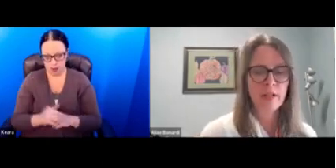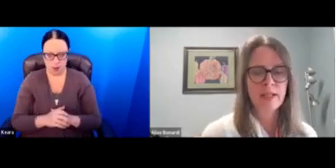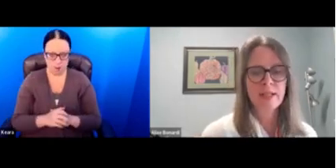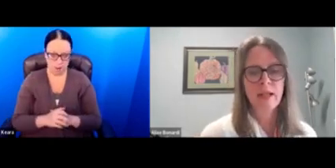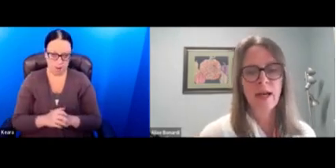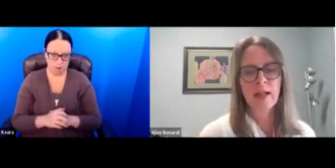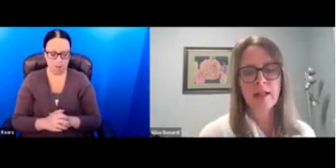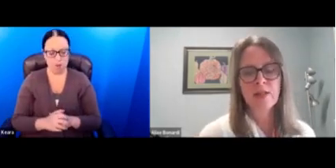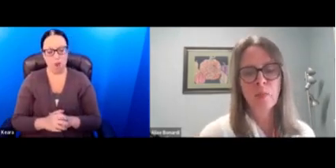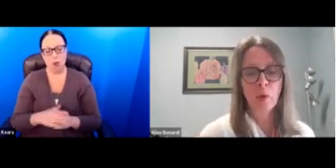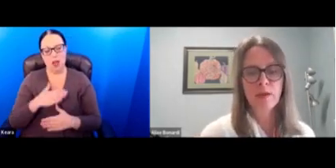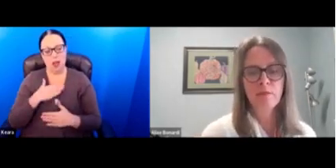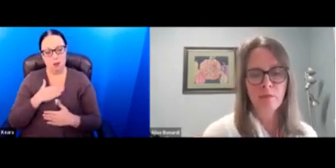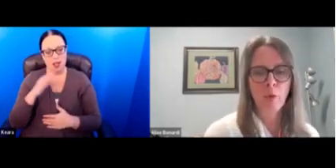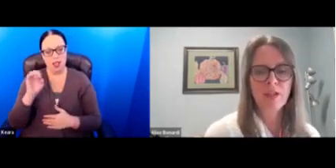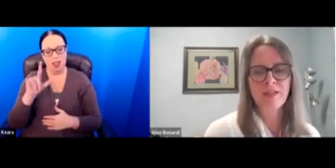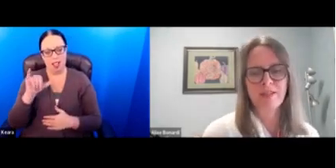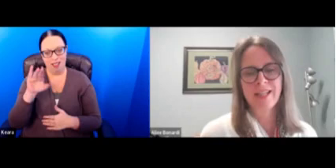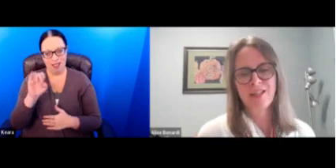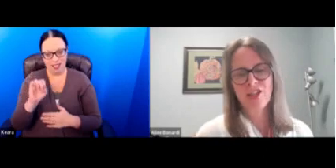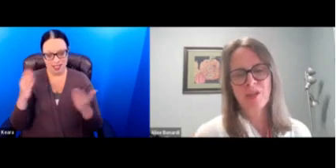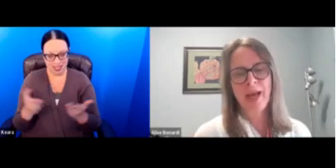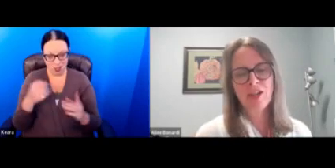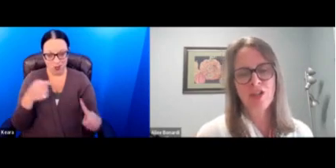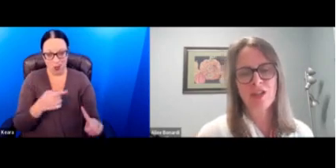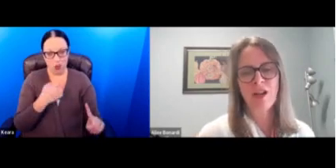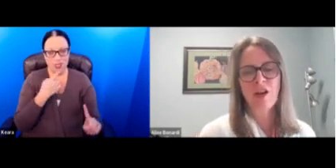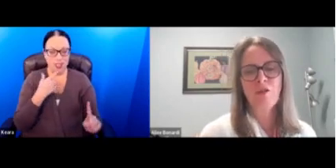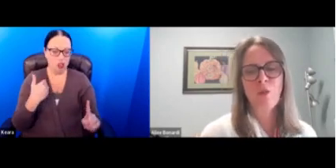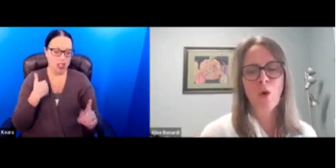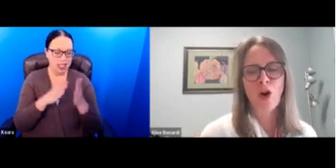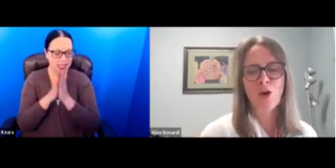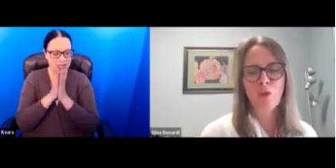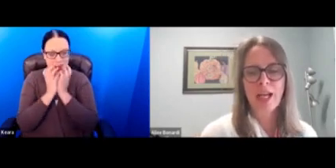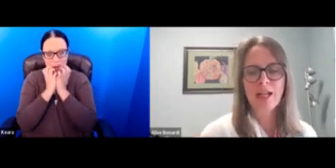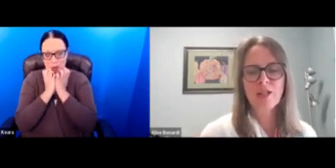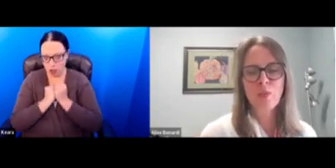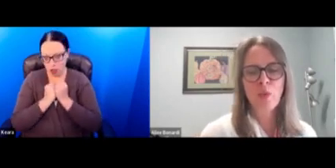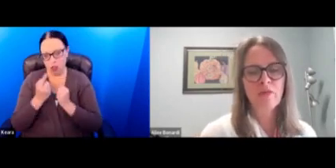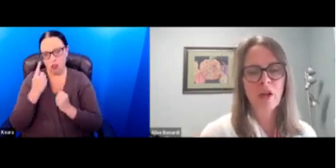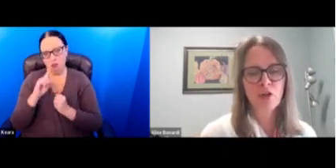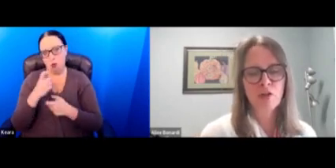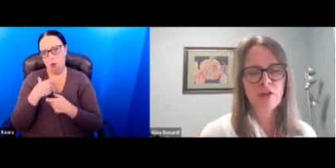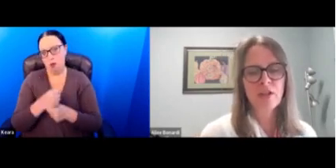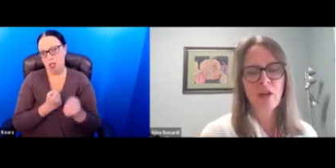Elise, Elise Report reports and says that she has a passion for creating supportive cultures,